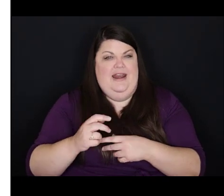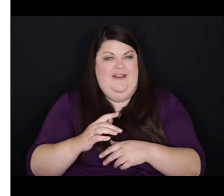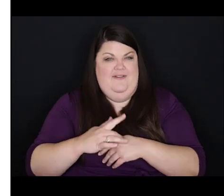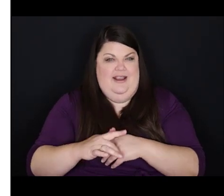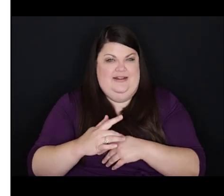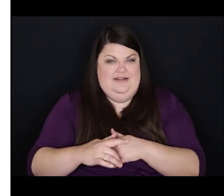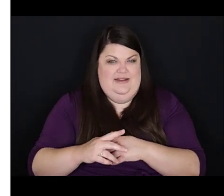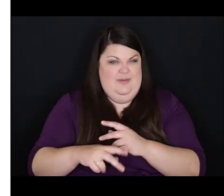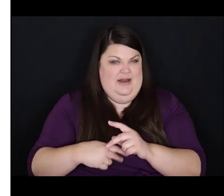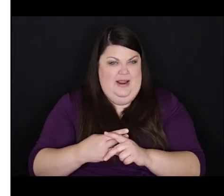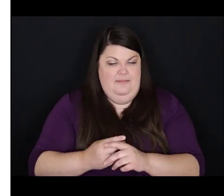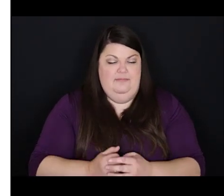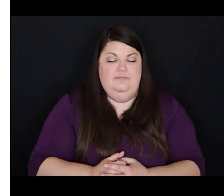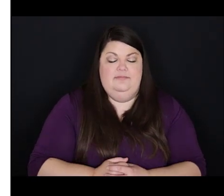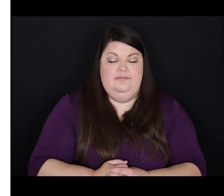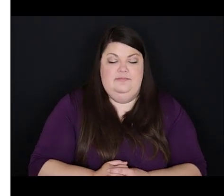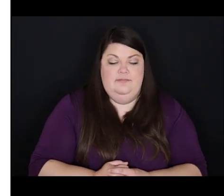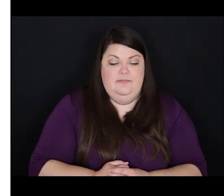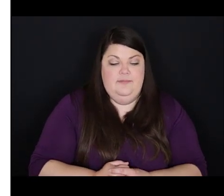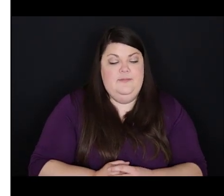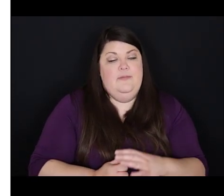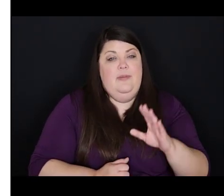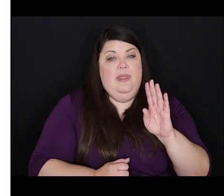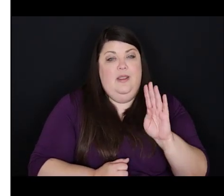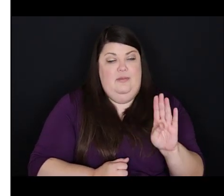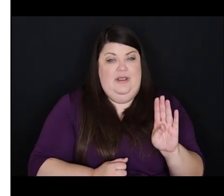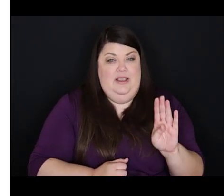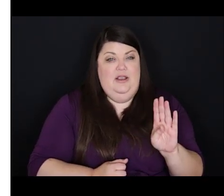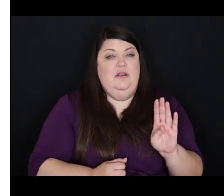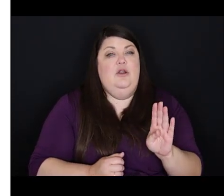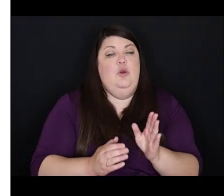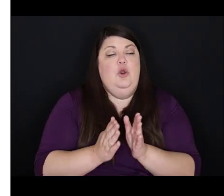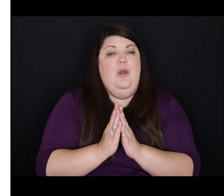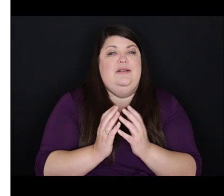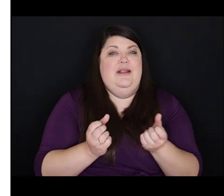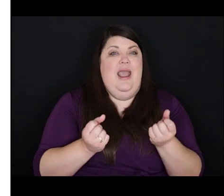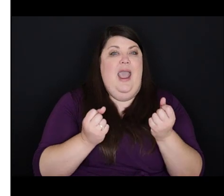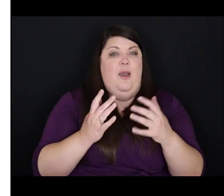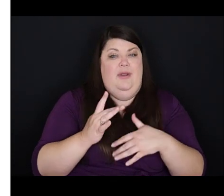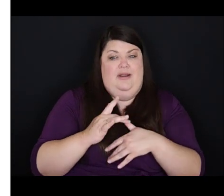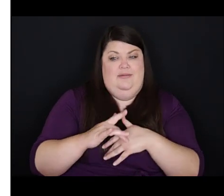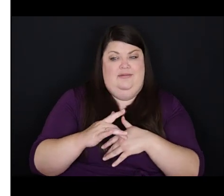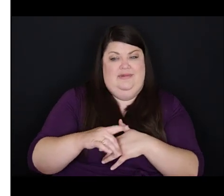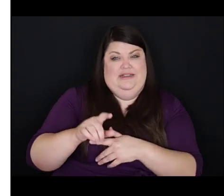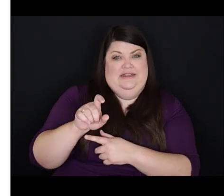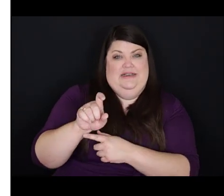(B) requests the number of personnel currently needed by the VR agency, by type.